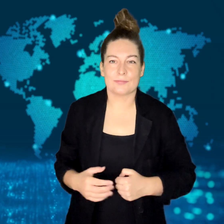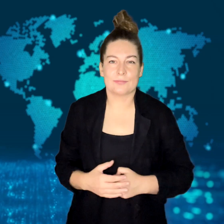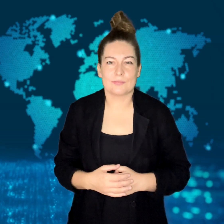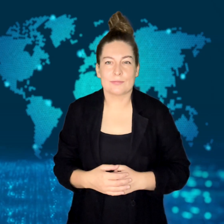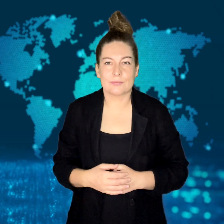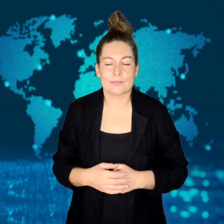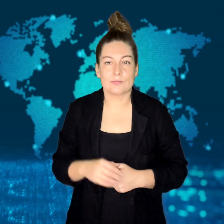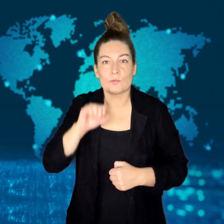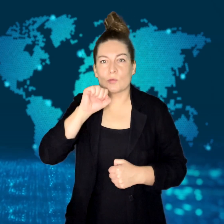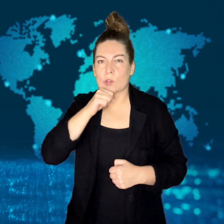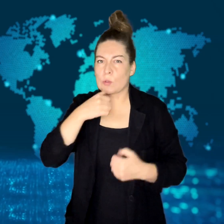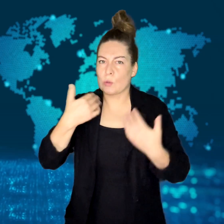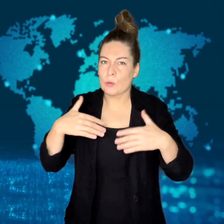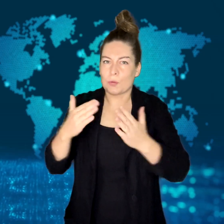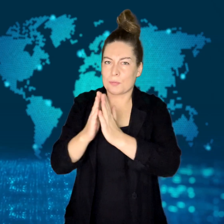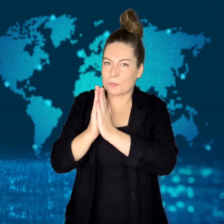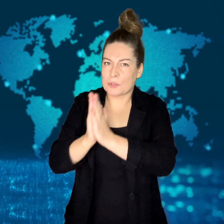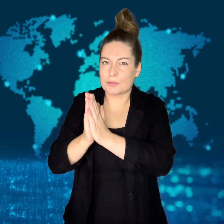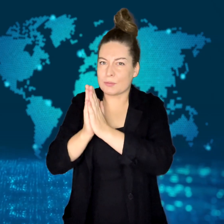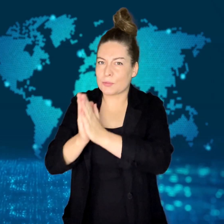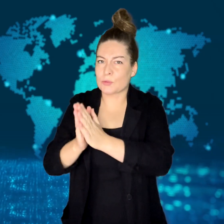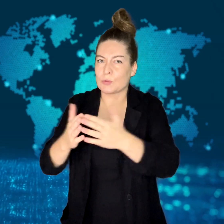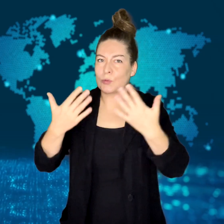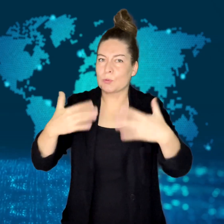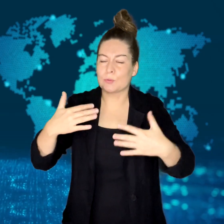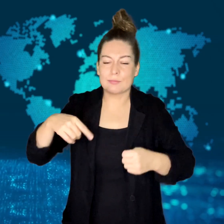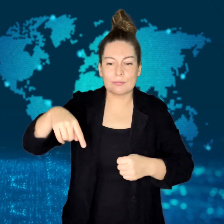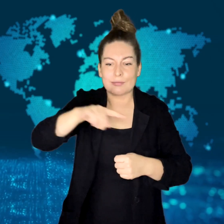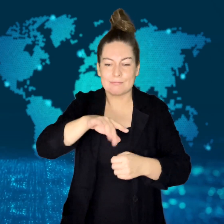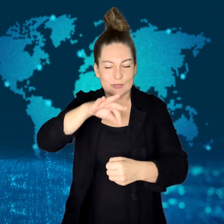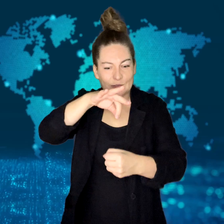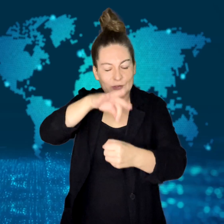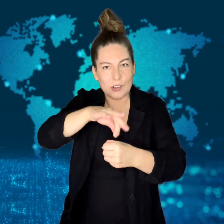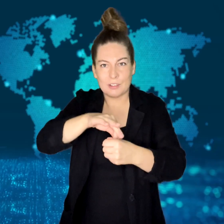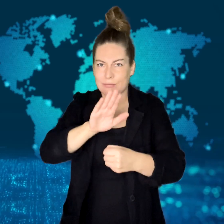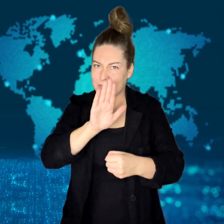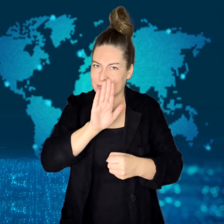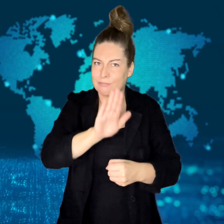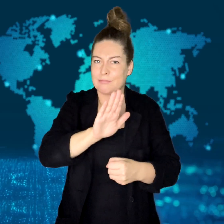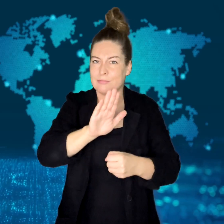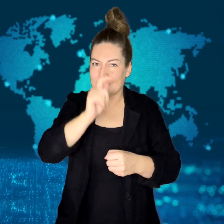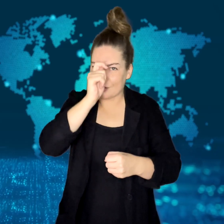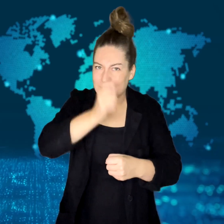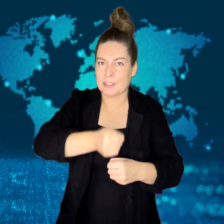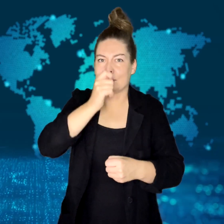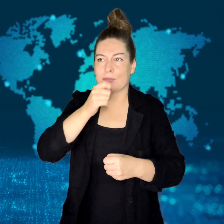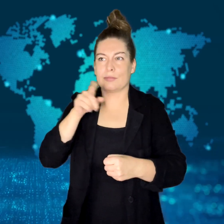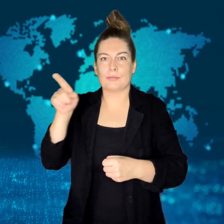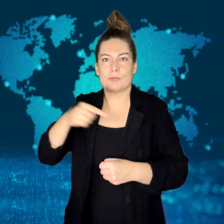who have ties with mainland China. Taiwan insists that the